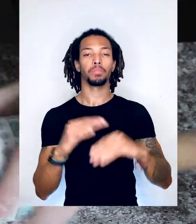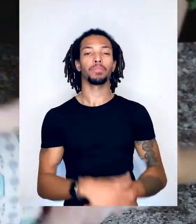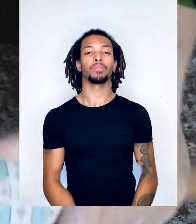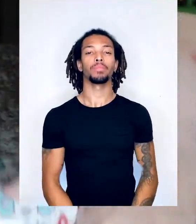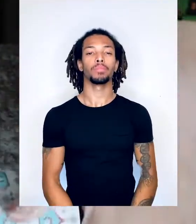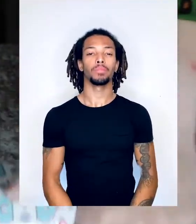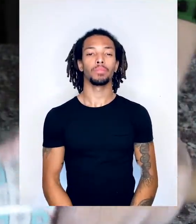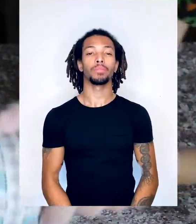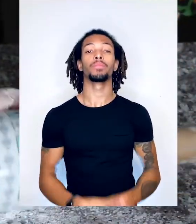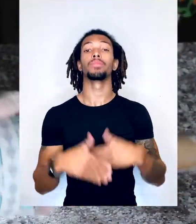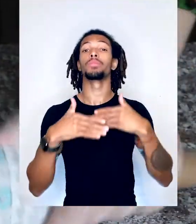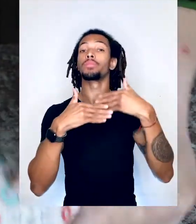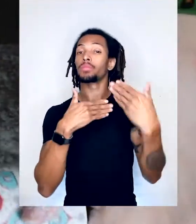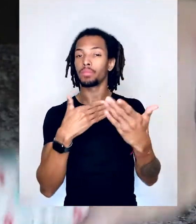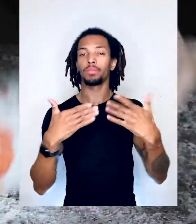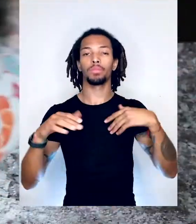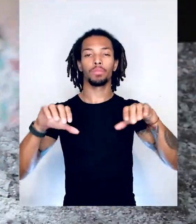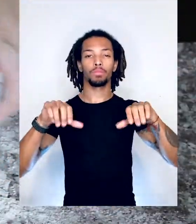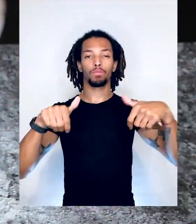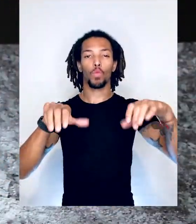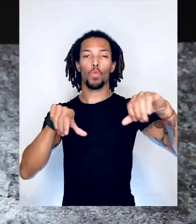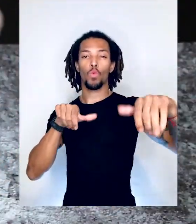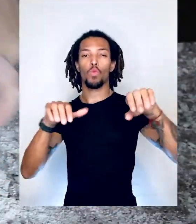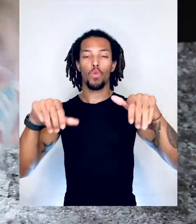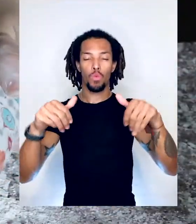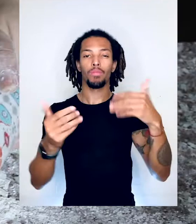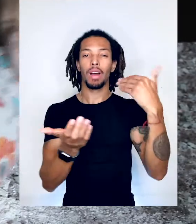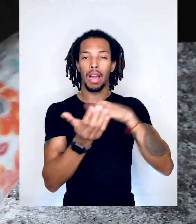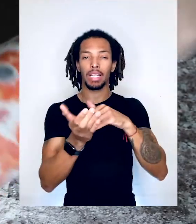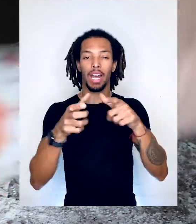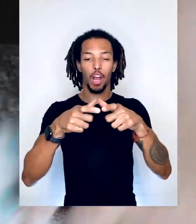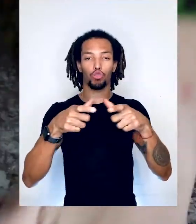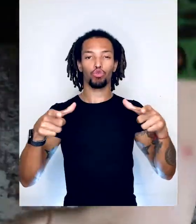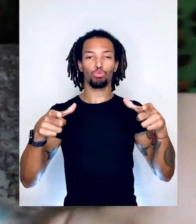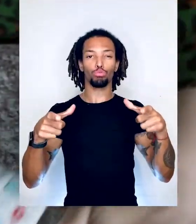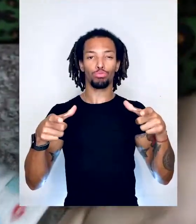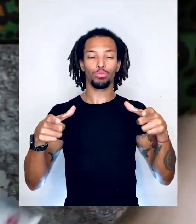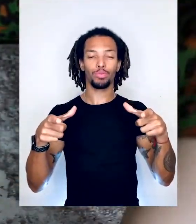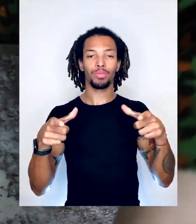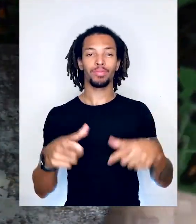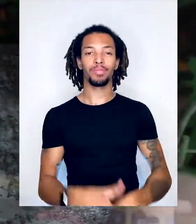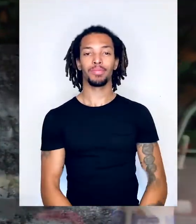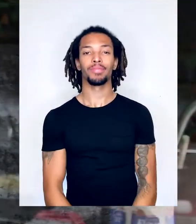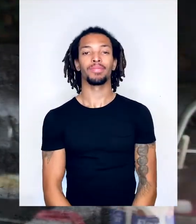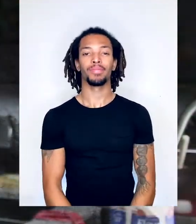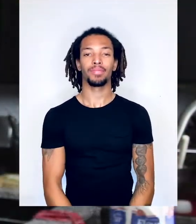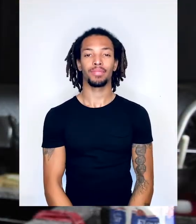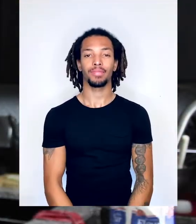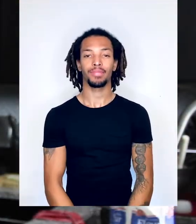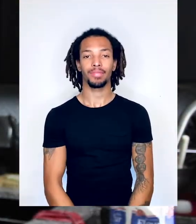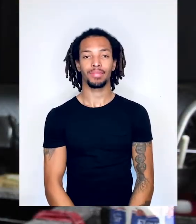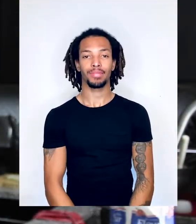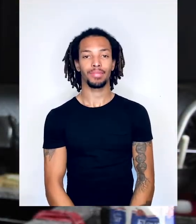...and then I'm going to roll it out into a disk again .